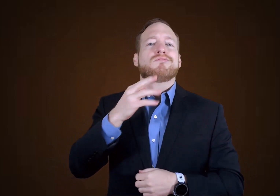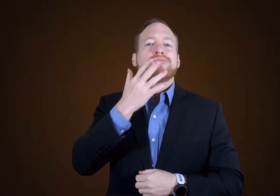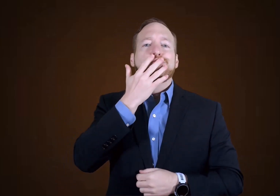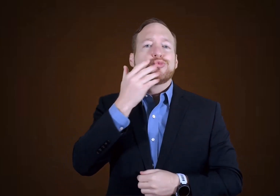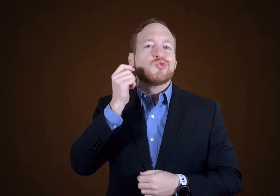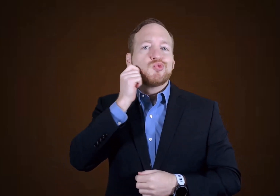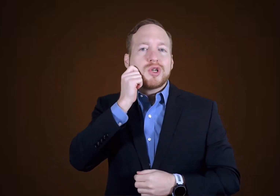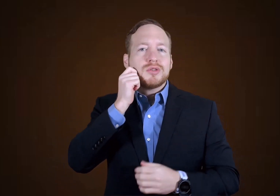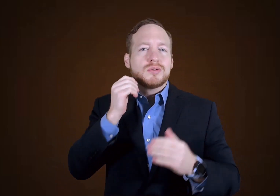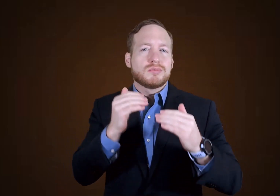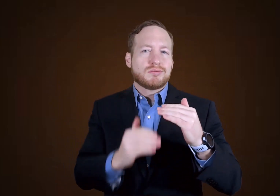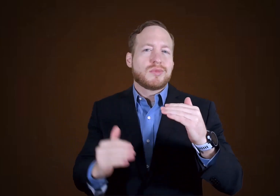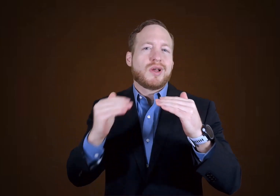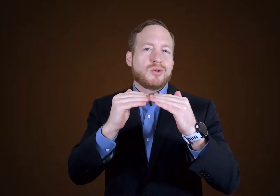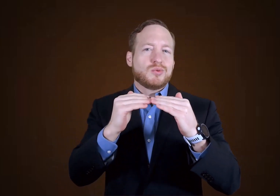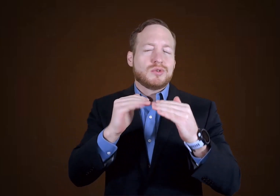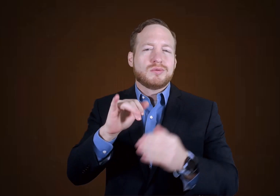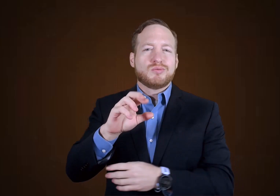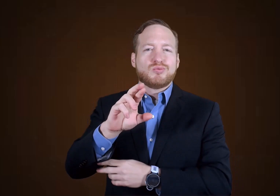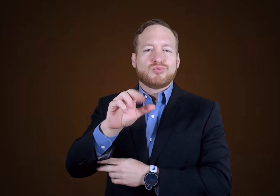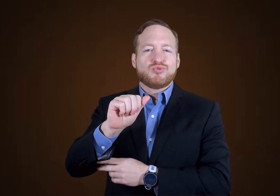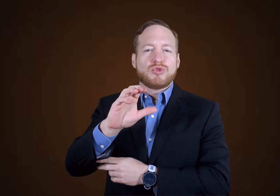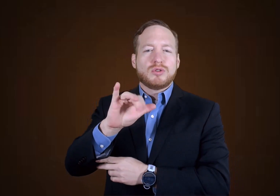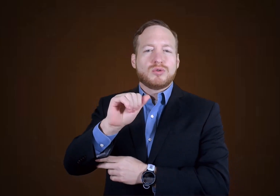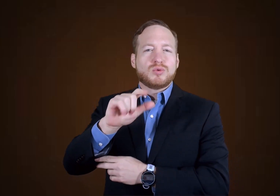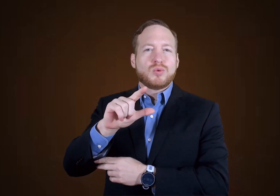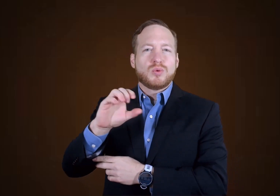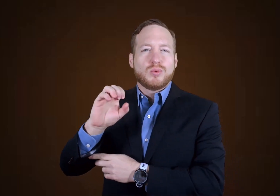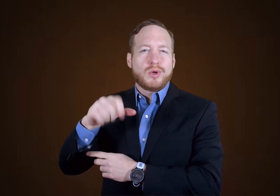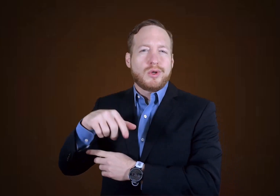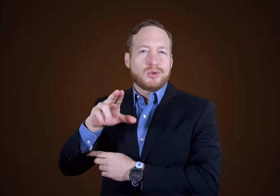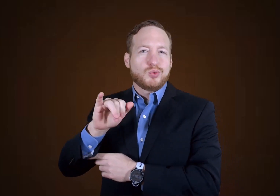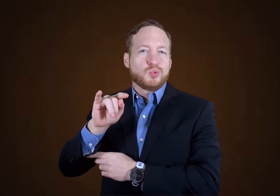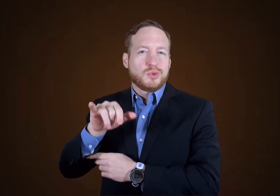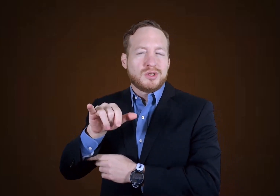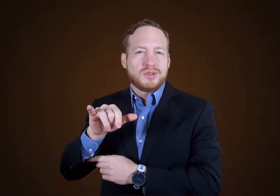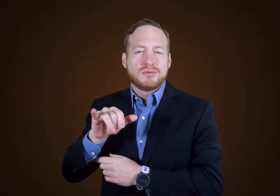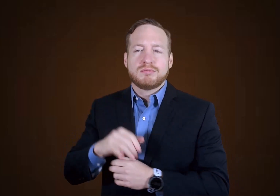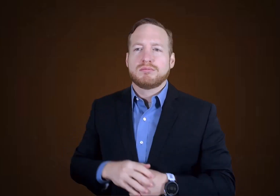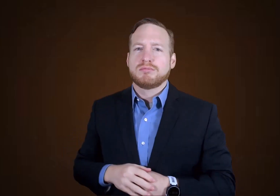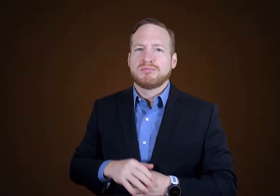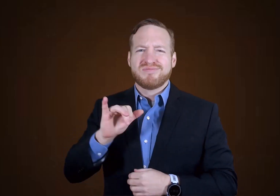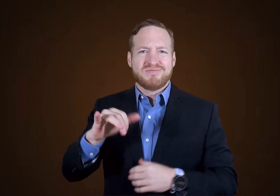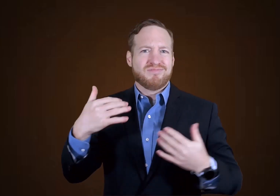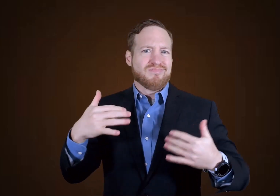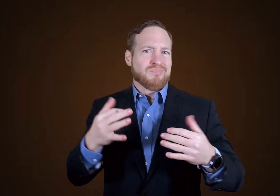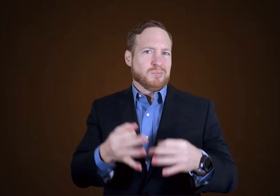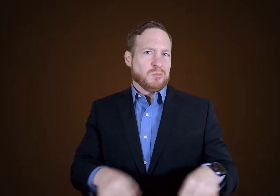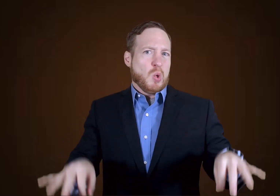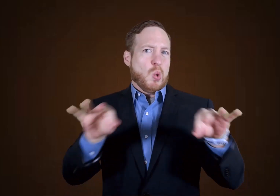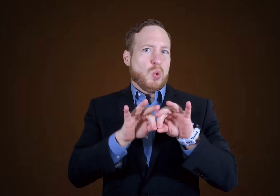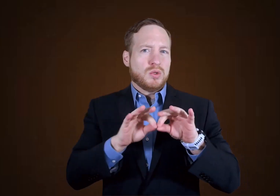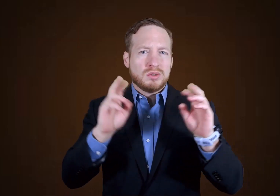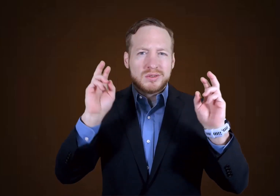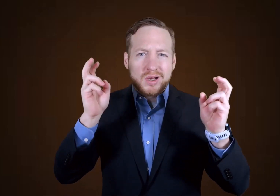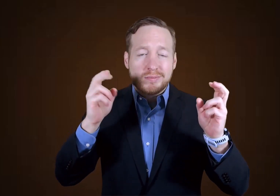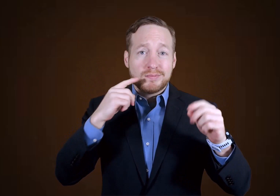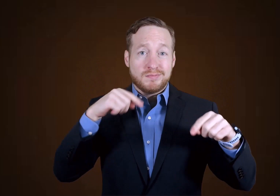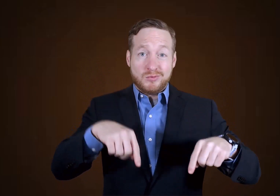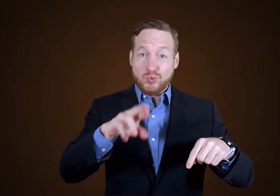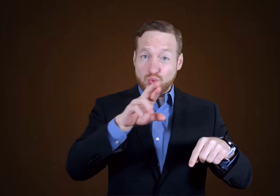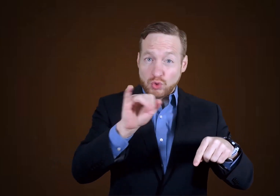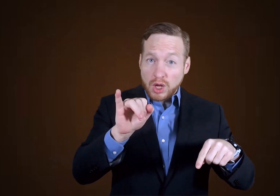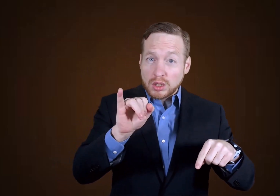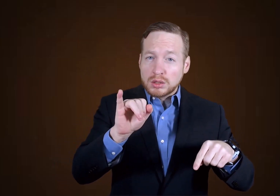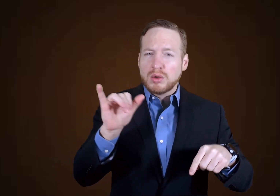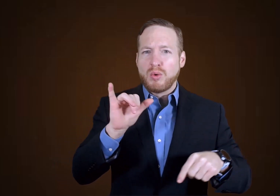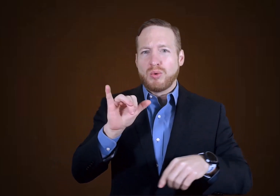is a very important one we're going to address racial equity and justice this is so important